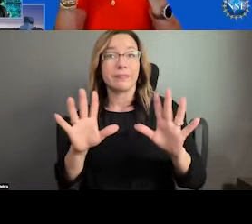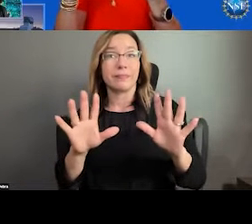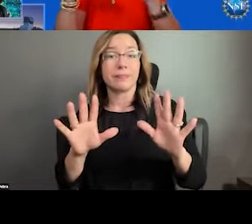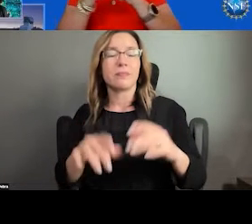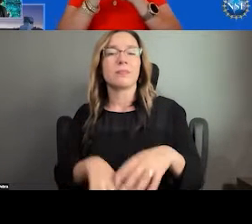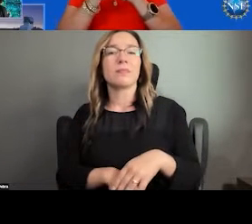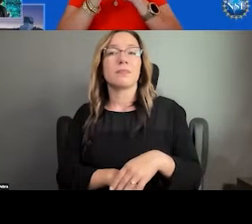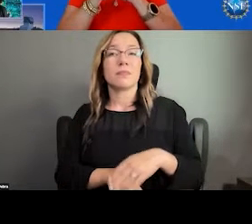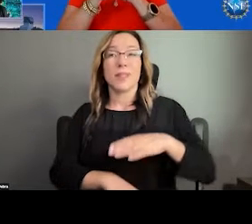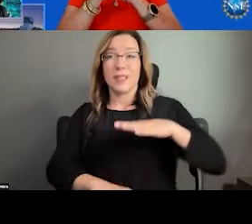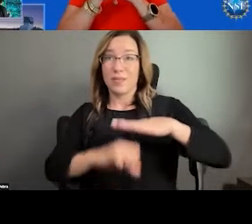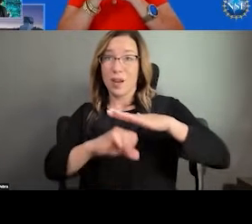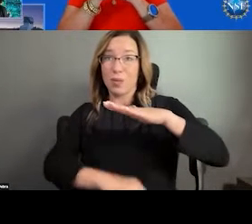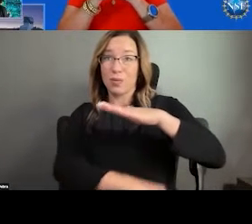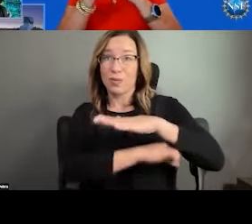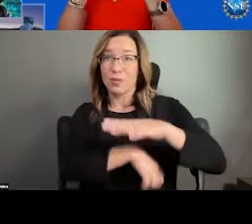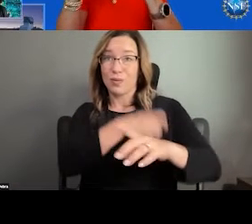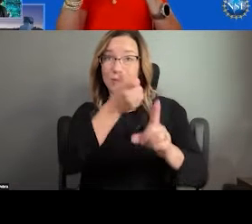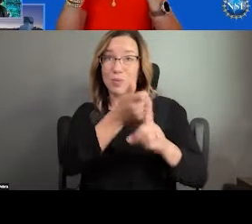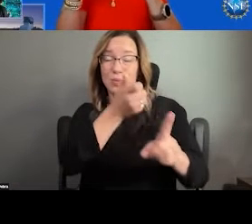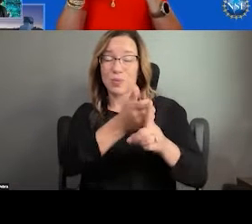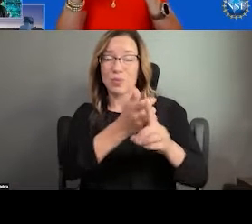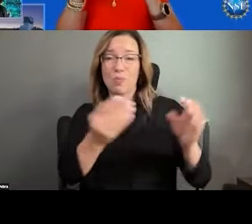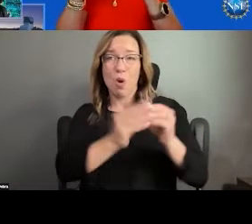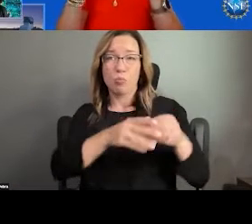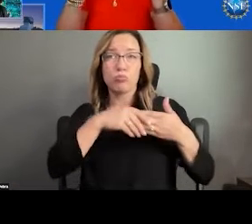greater flexibility by saying as programmatically